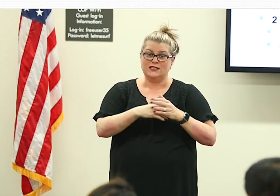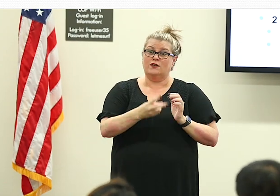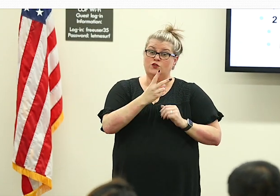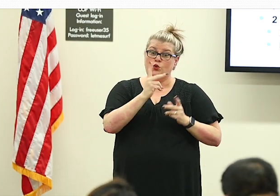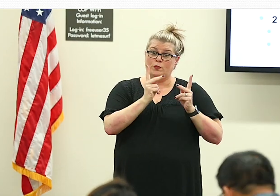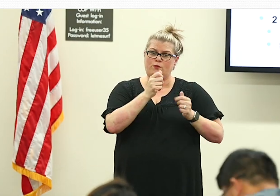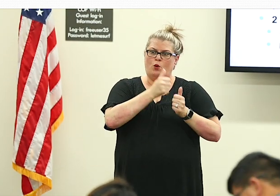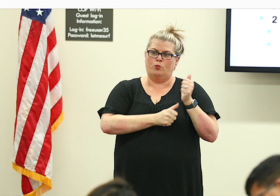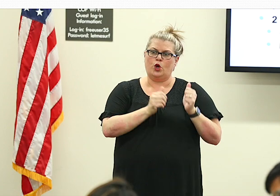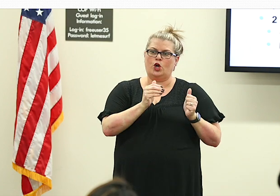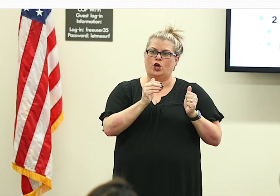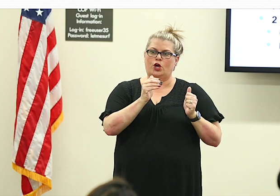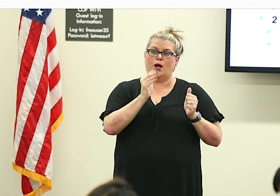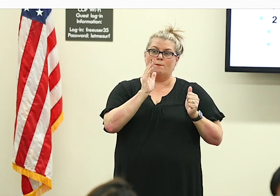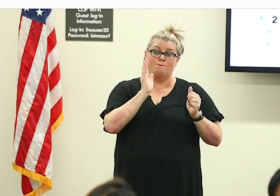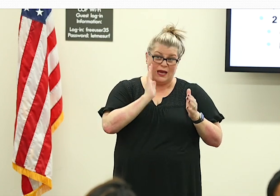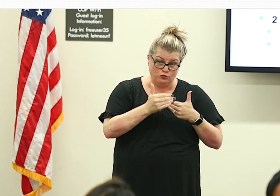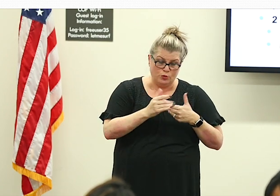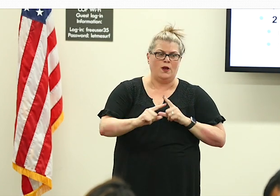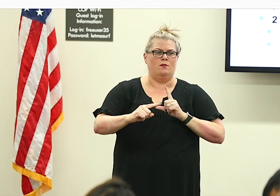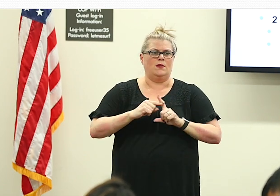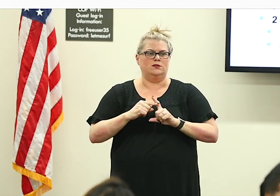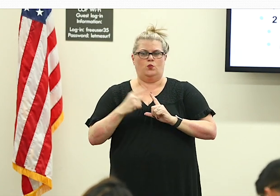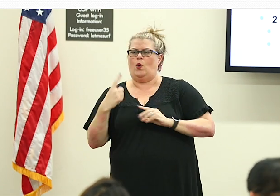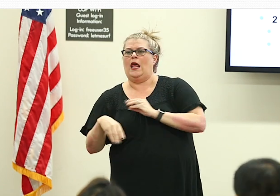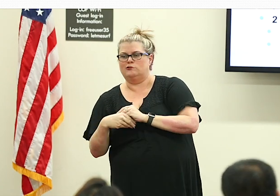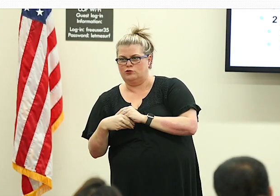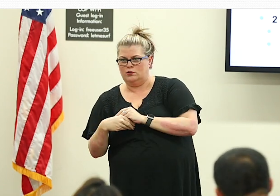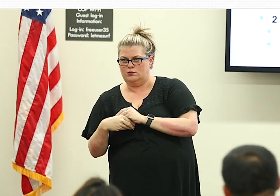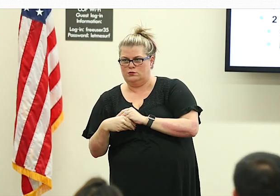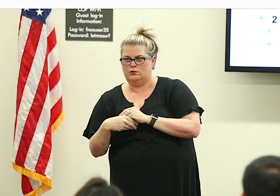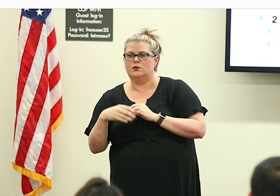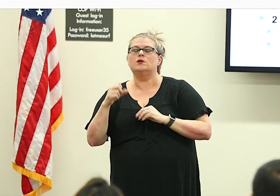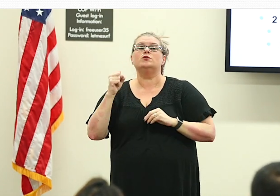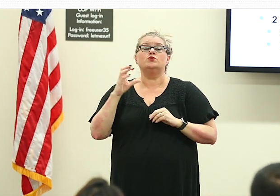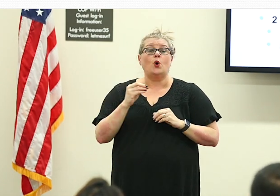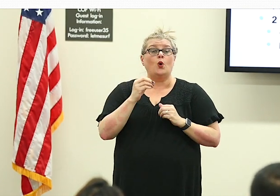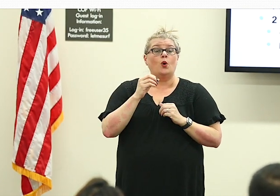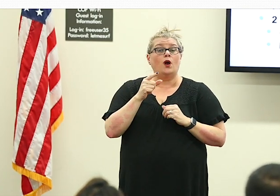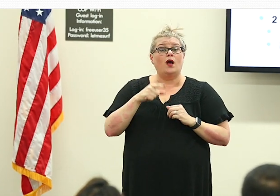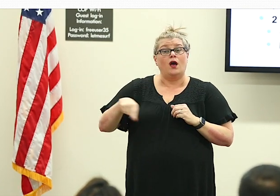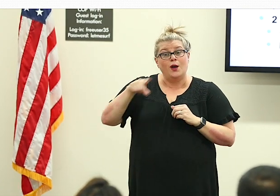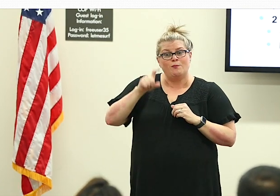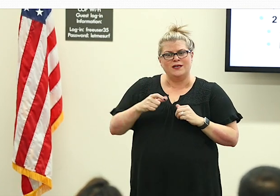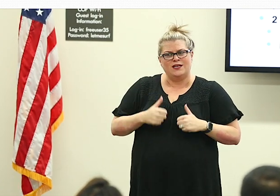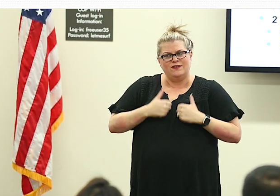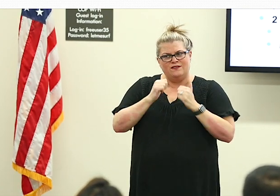Which is just a HUD standard or guideline. Household members need to have lived together for at least six months